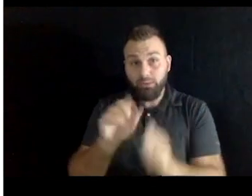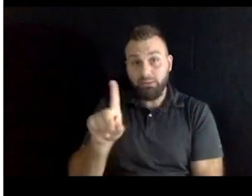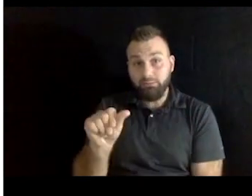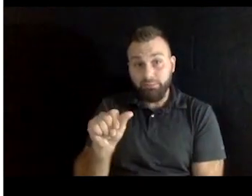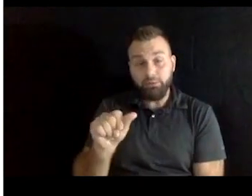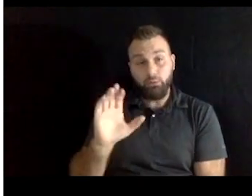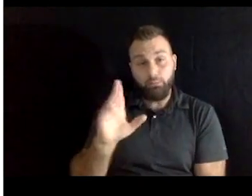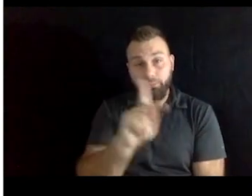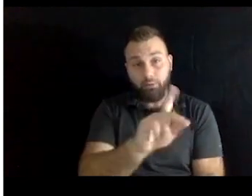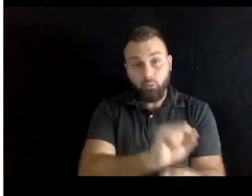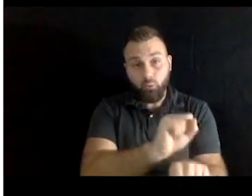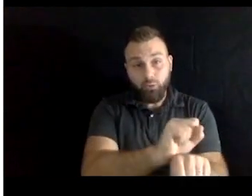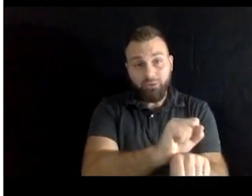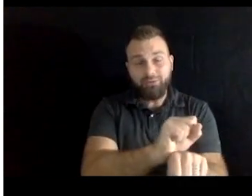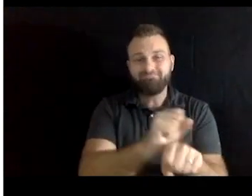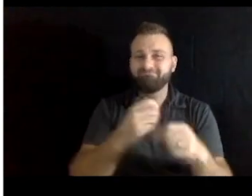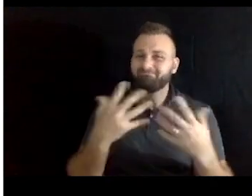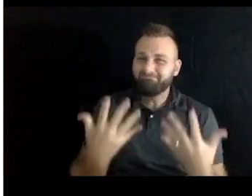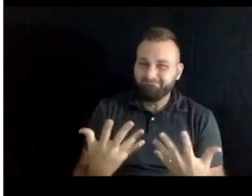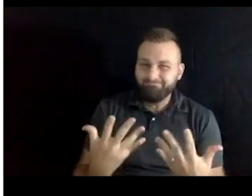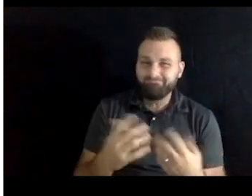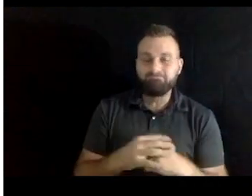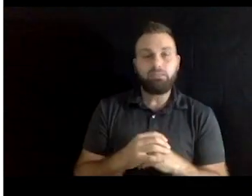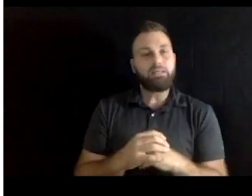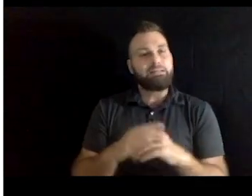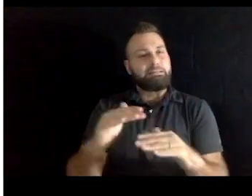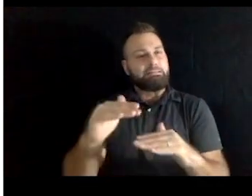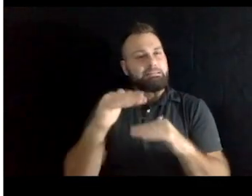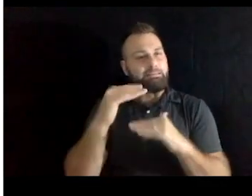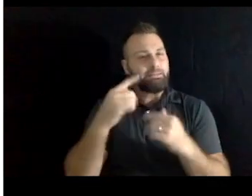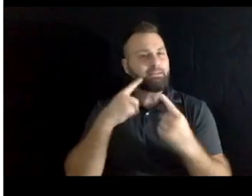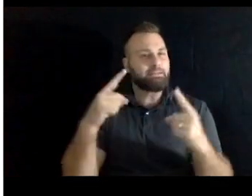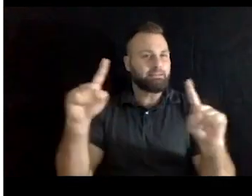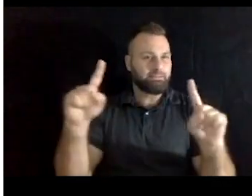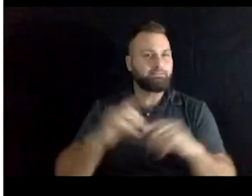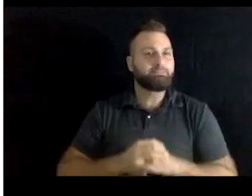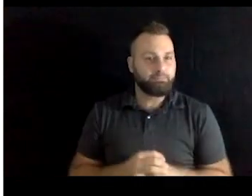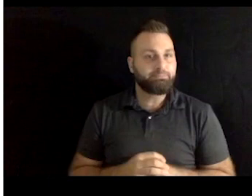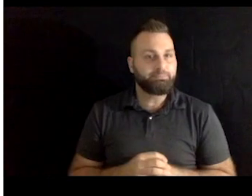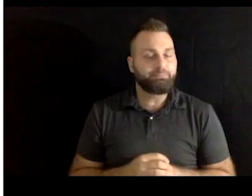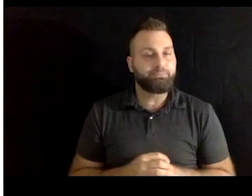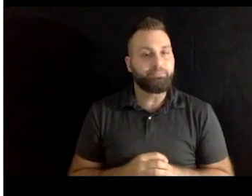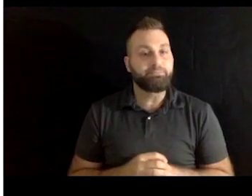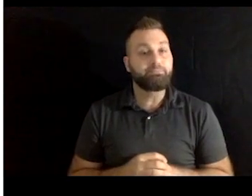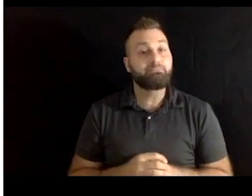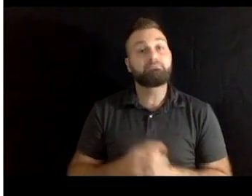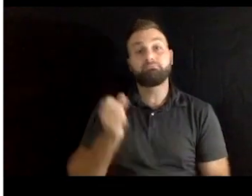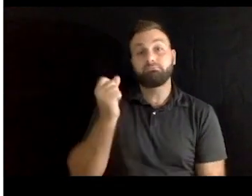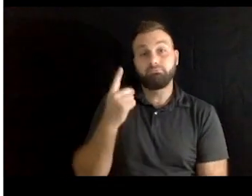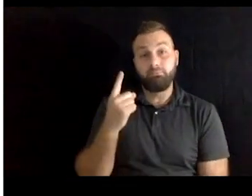been have had limited effectiveness. Let's say, however, the interventions that we've tested